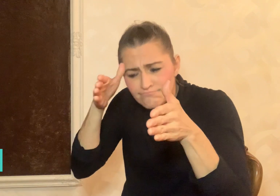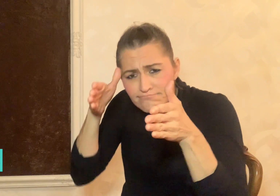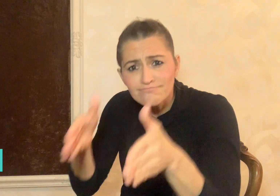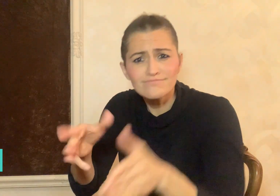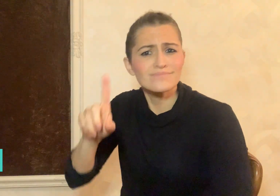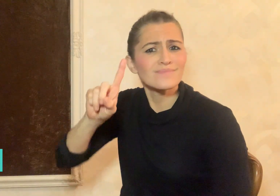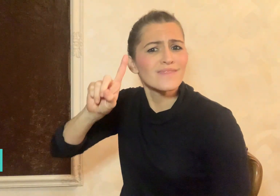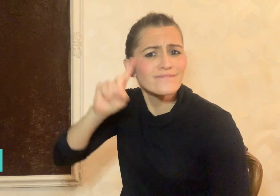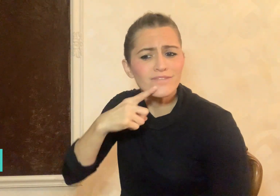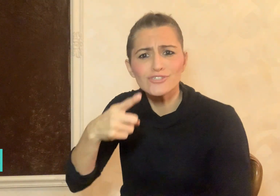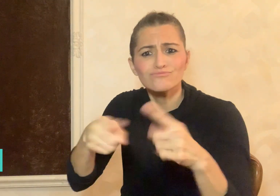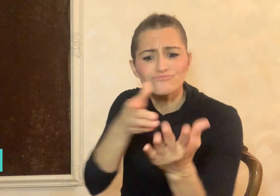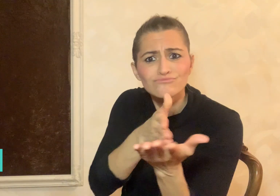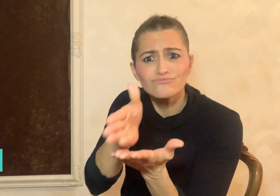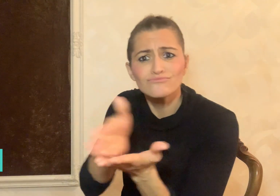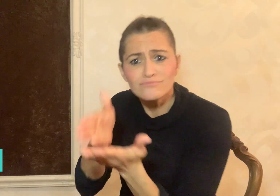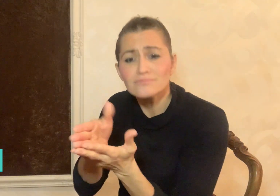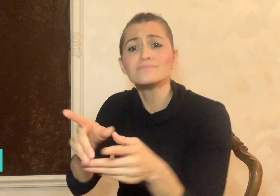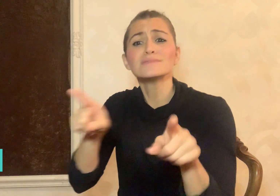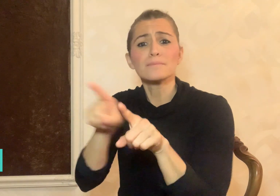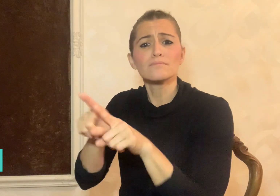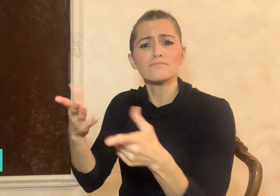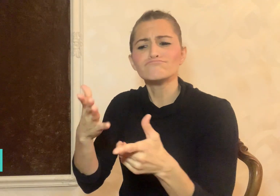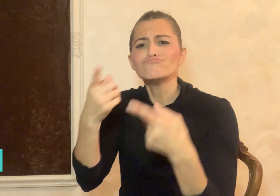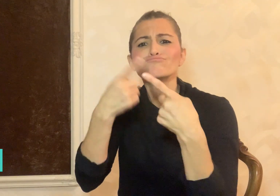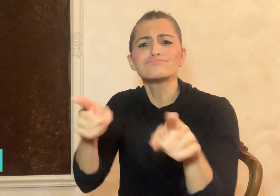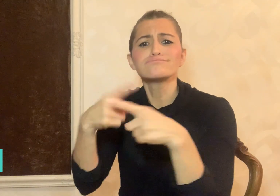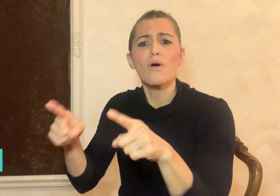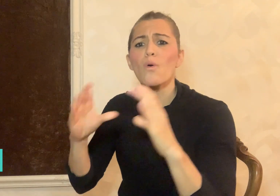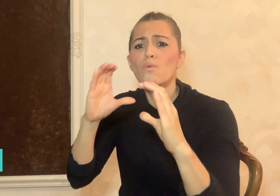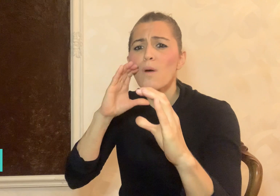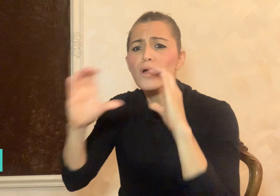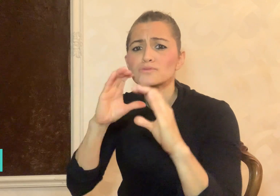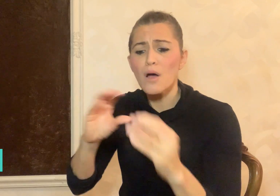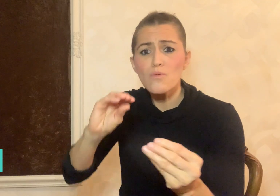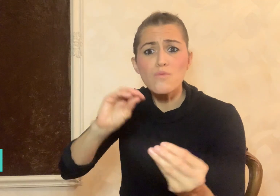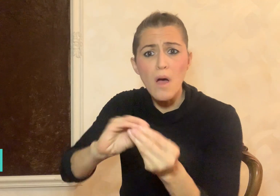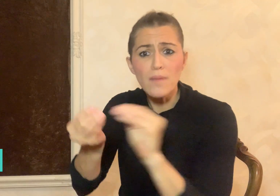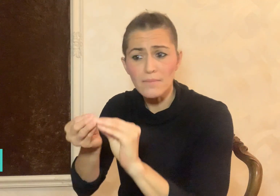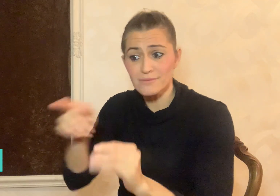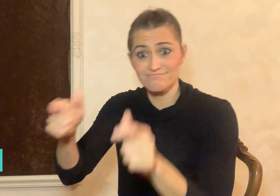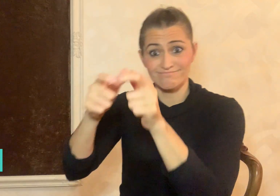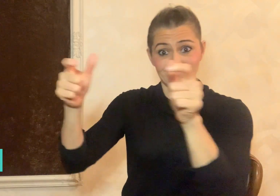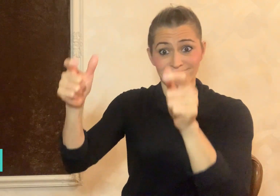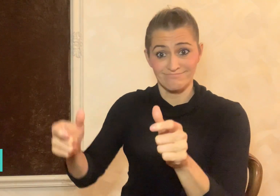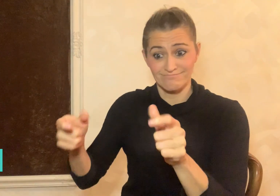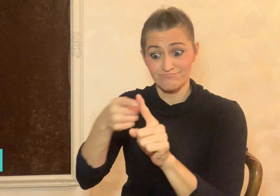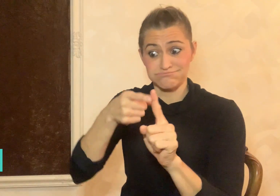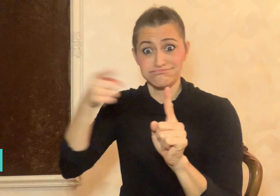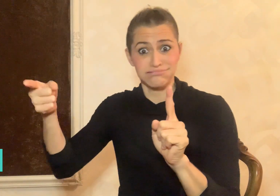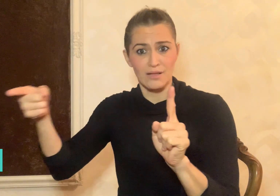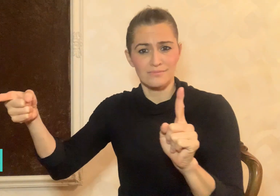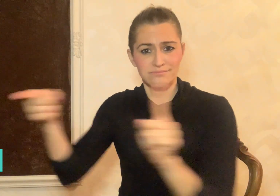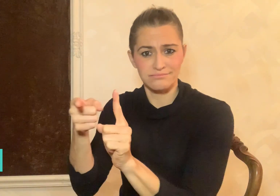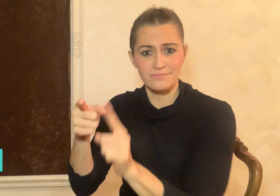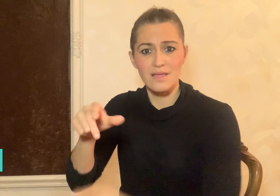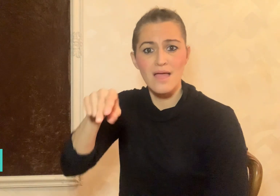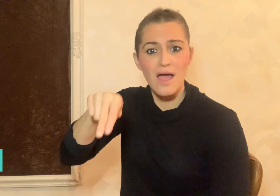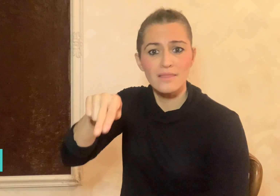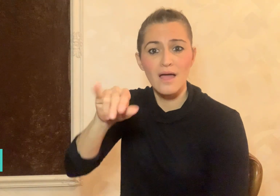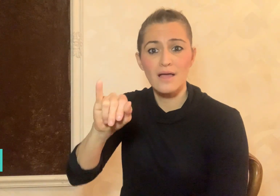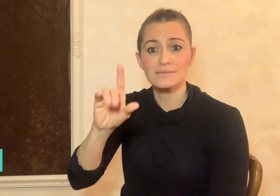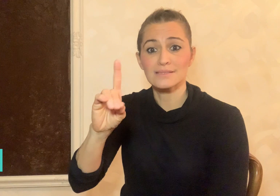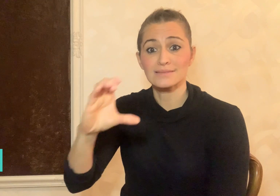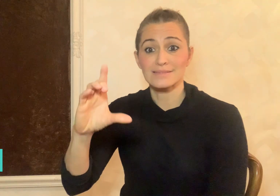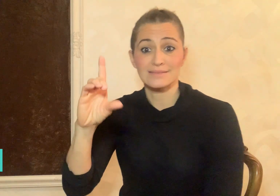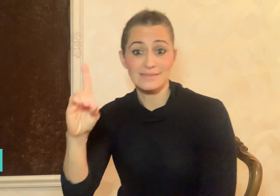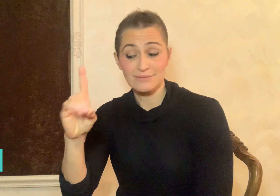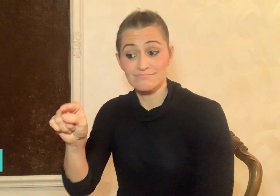Institute on Deafness and Other Communication Disorders (NIDCD),